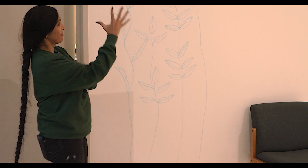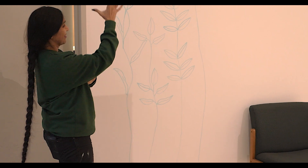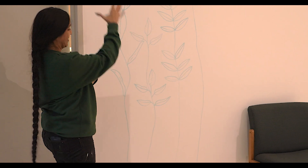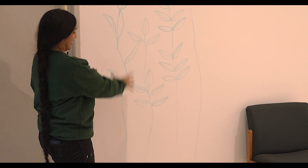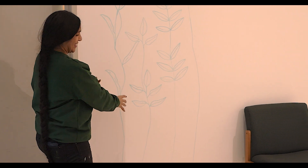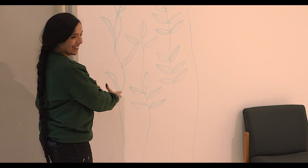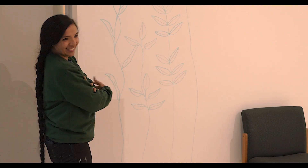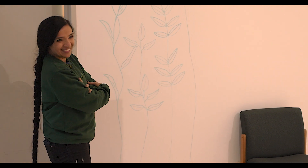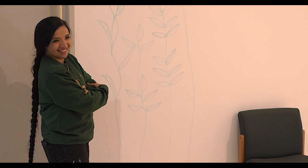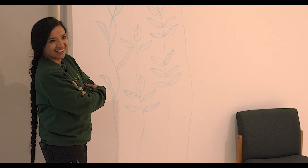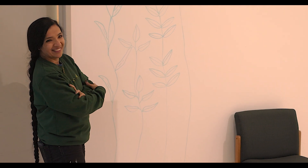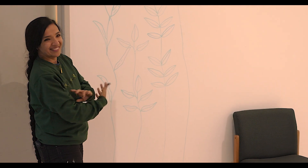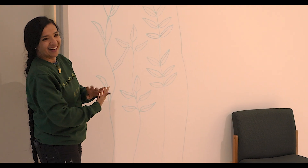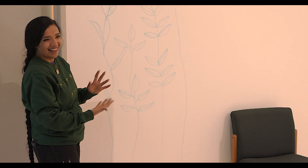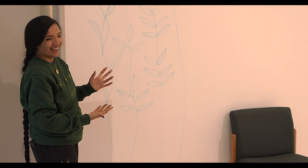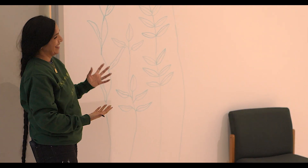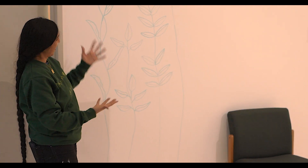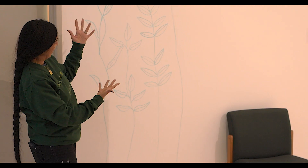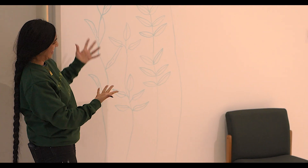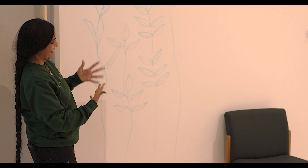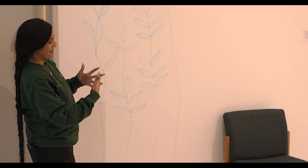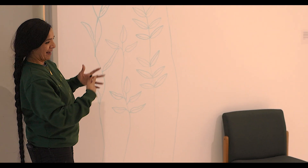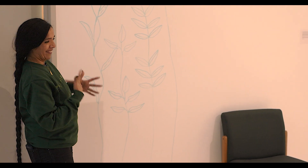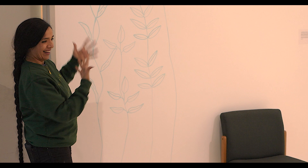that I saw locally-- I put that on the wall, I copied it onto the wall.